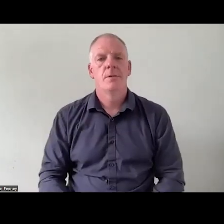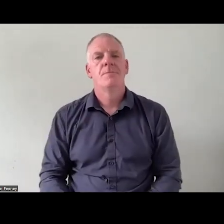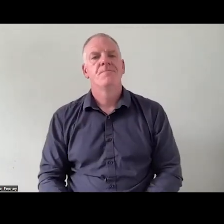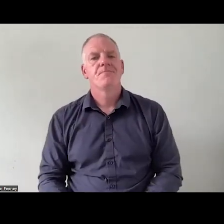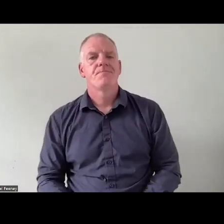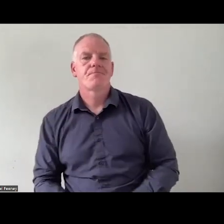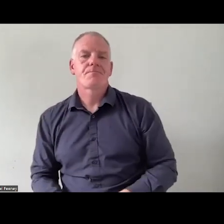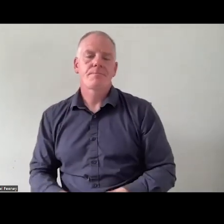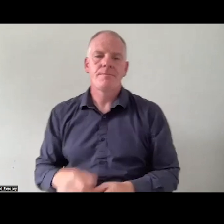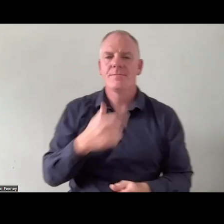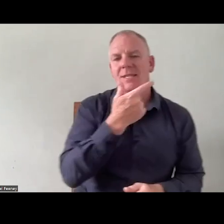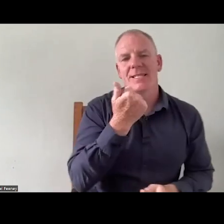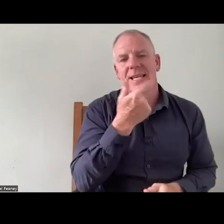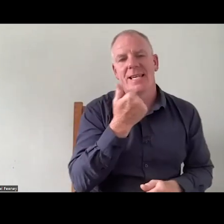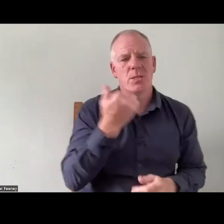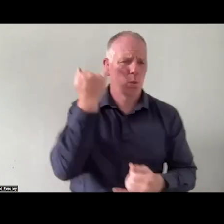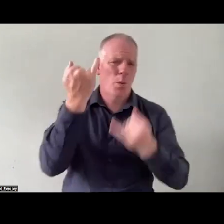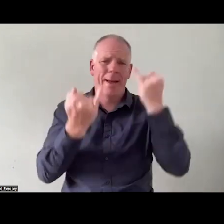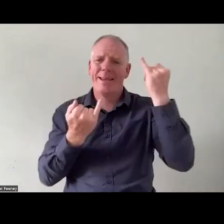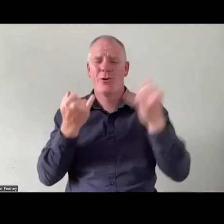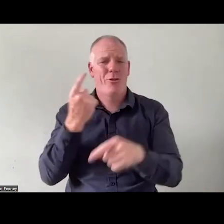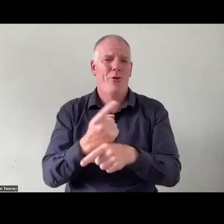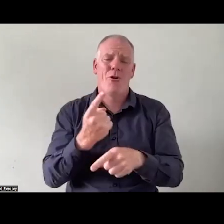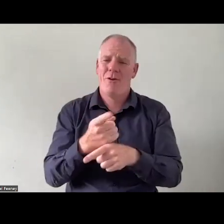It's easy to imagine that we think of people being deaf